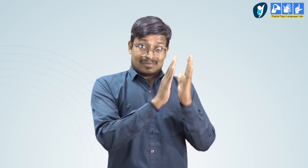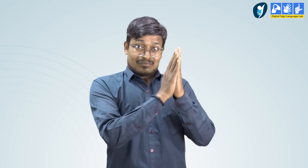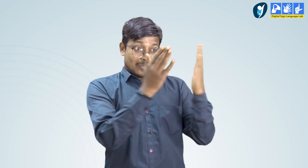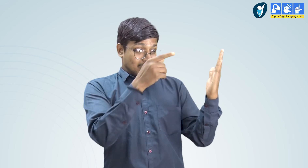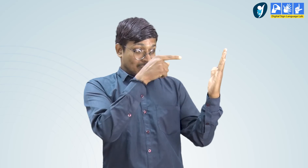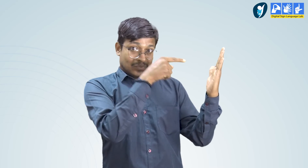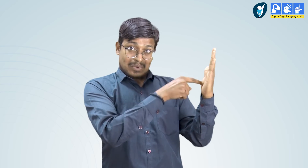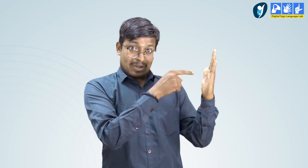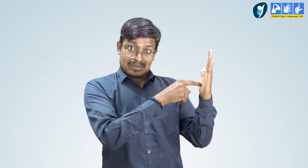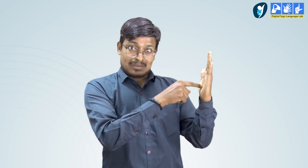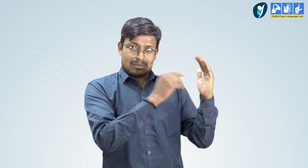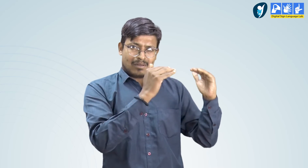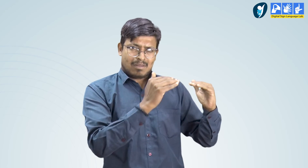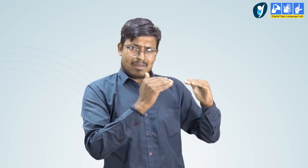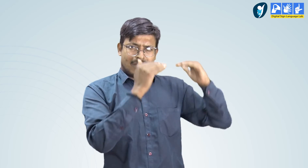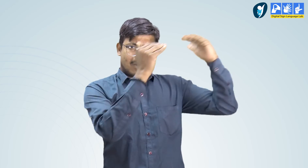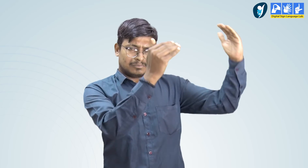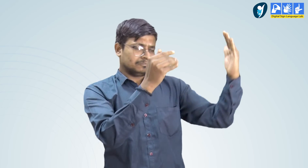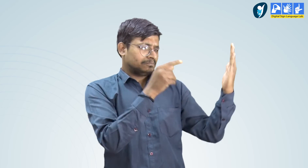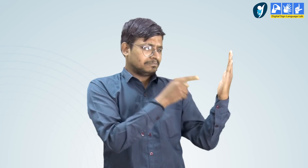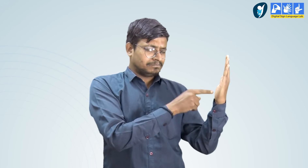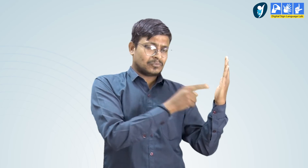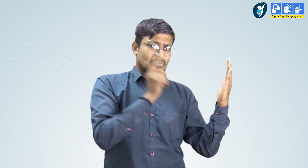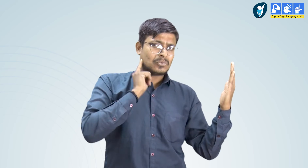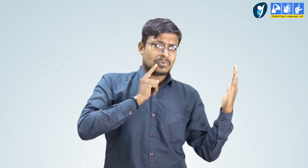So that when they do advance reading,